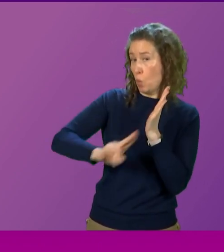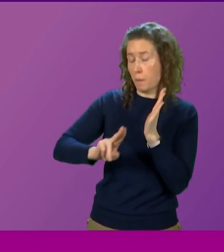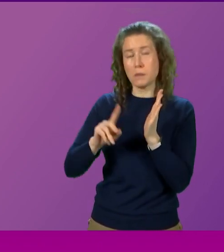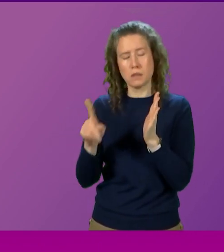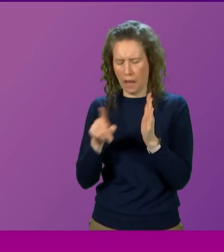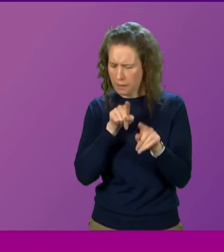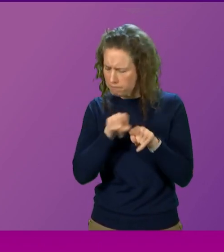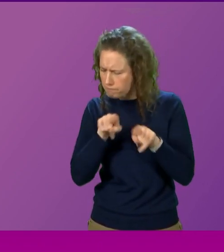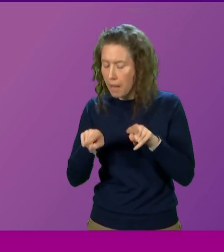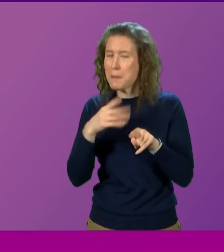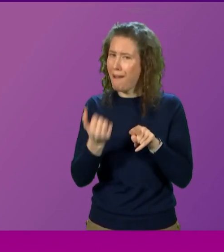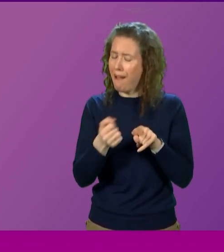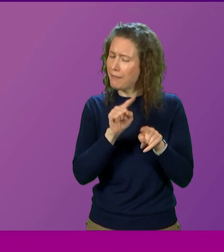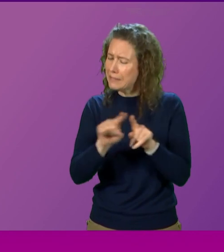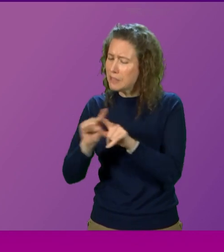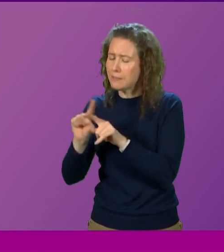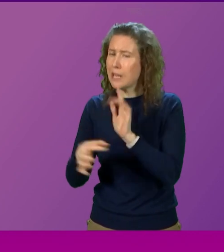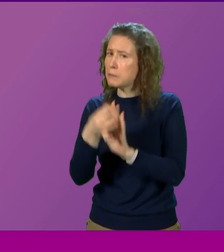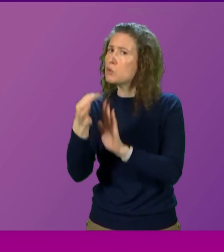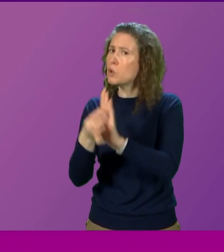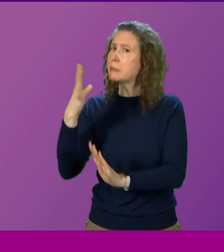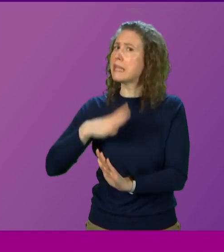However, it also pointed to a range of improvements in practice since then.